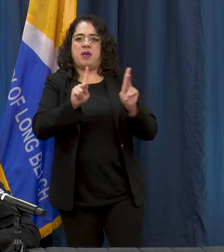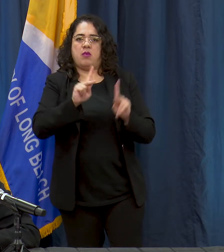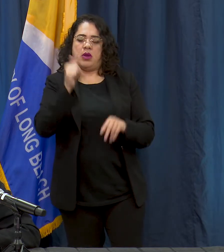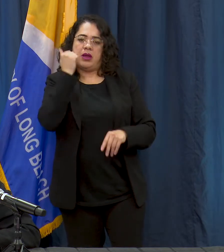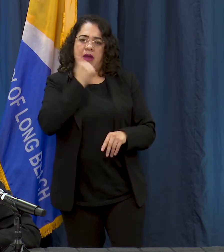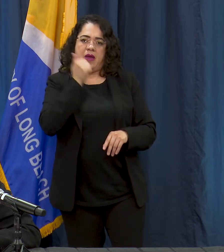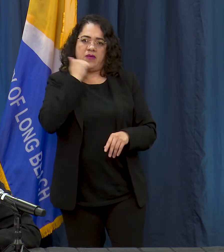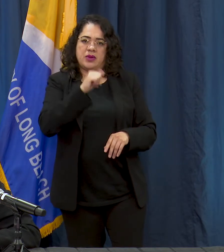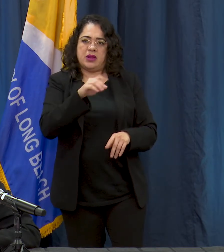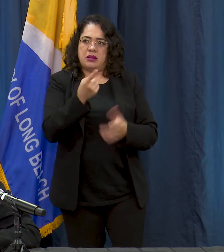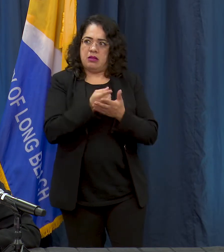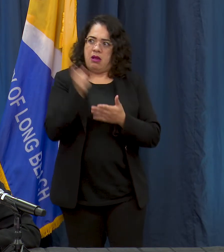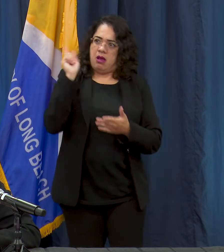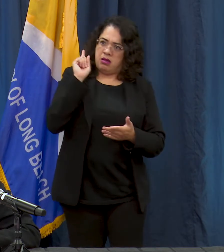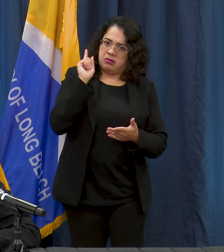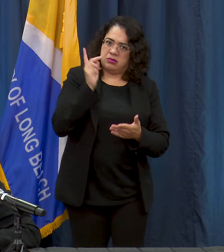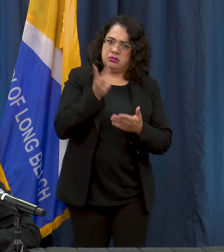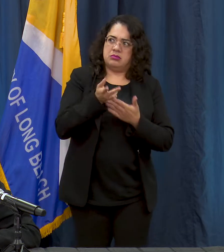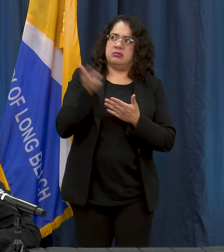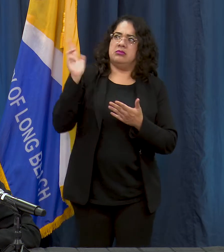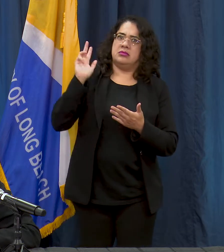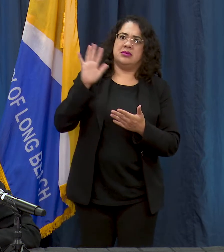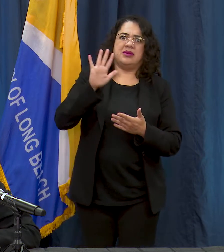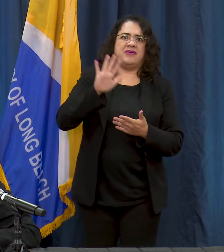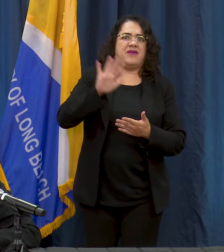hospital last week, before the week before that it was about 55 day the week,